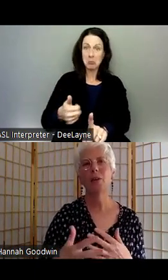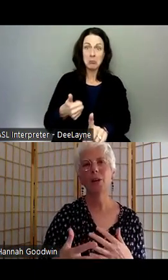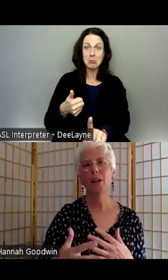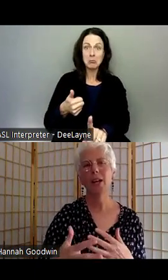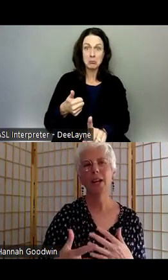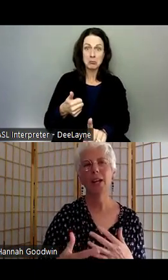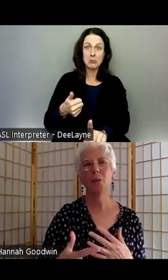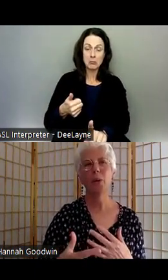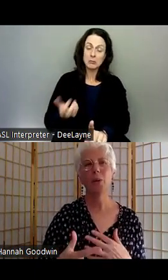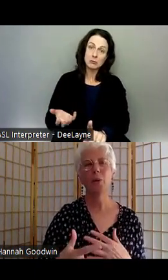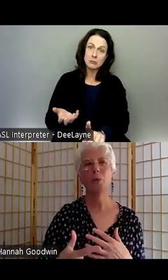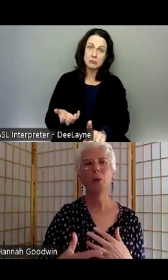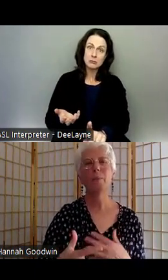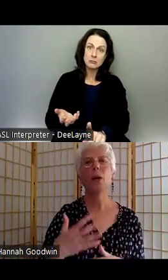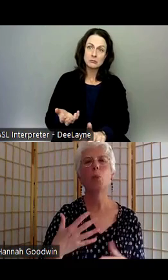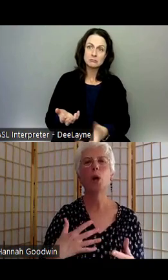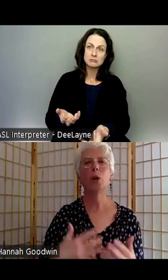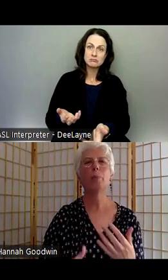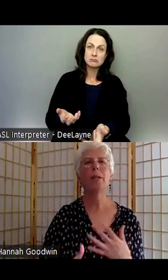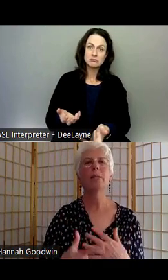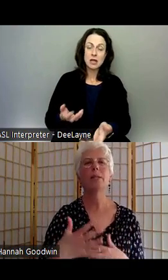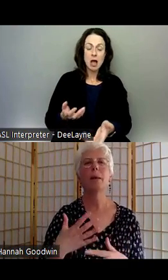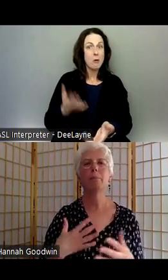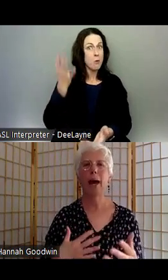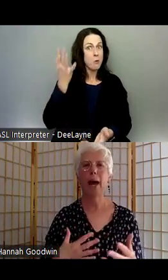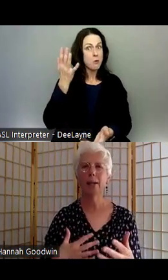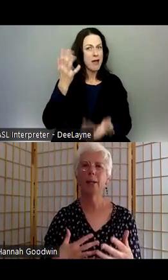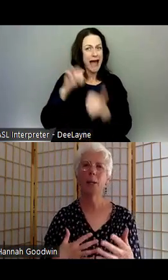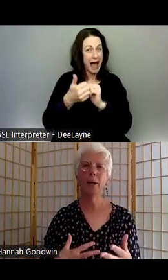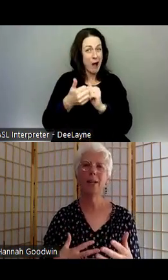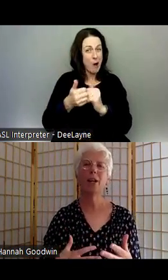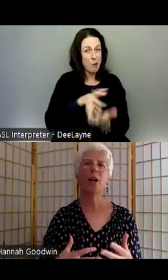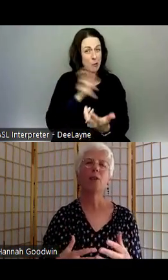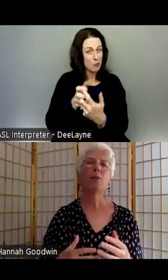I think then what would make it work would be to step back a little bit